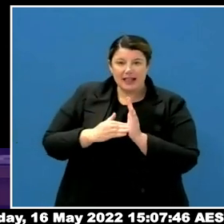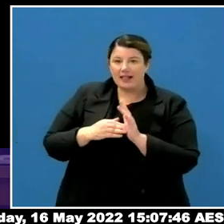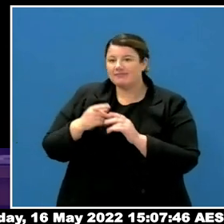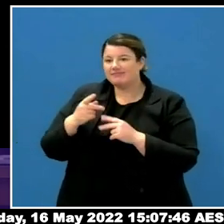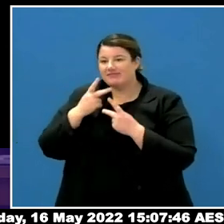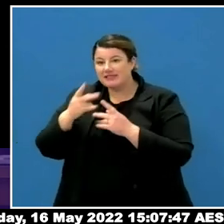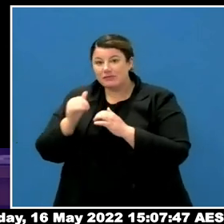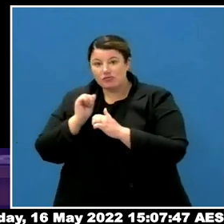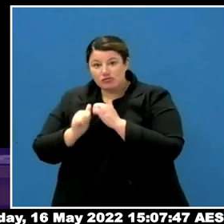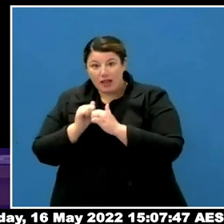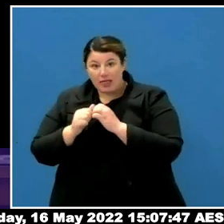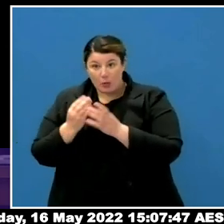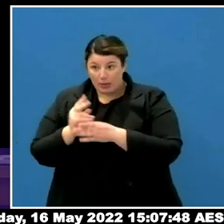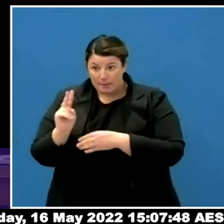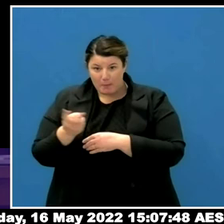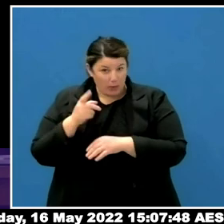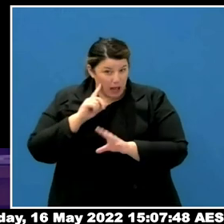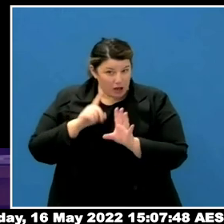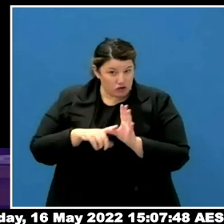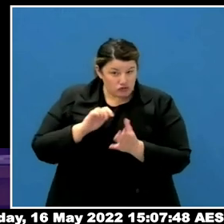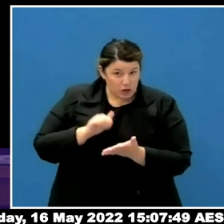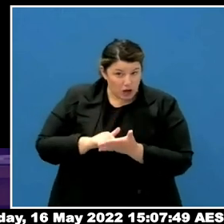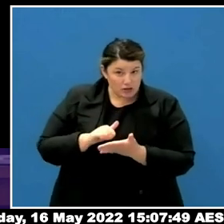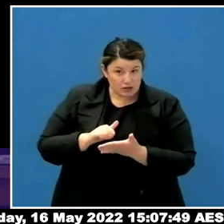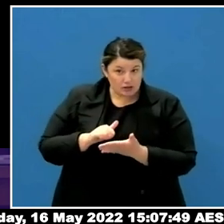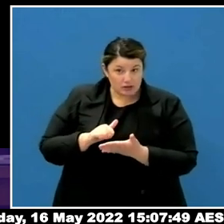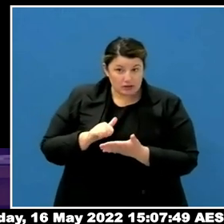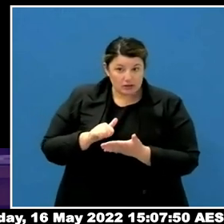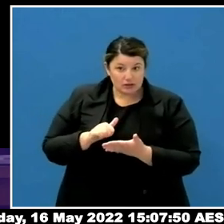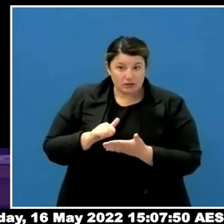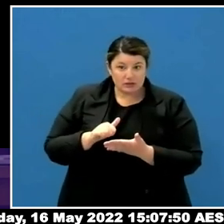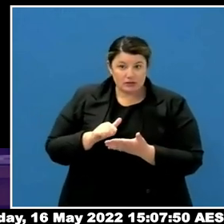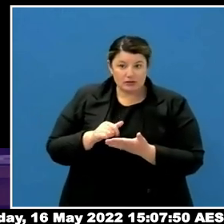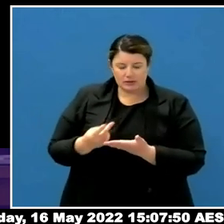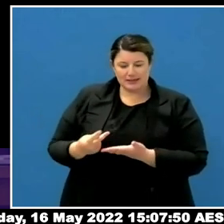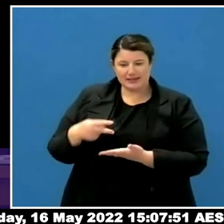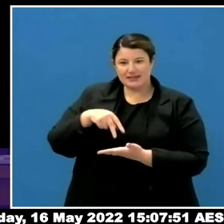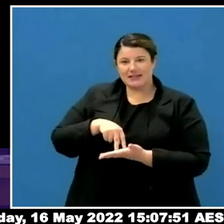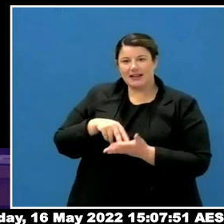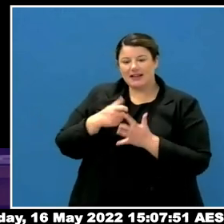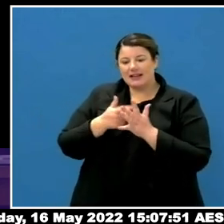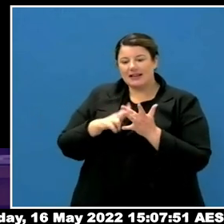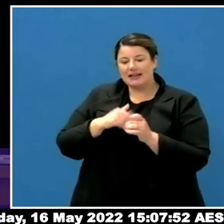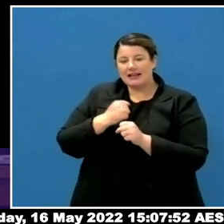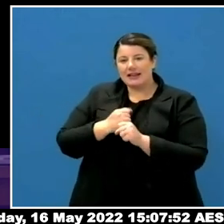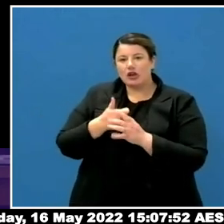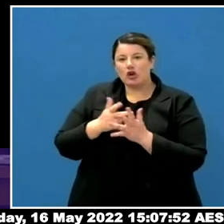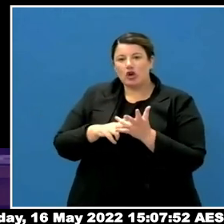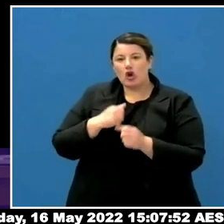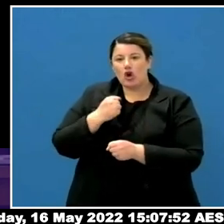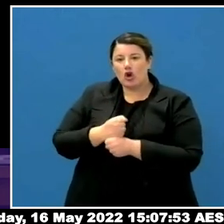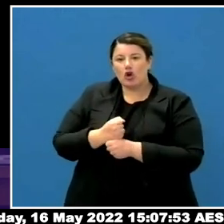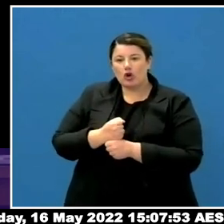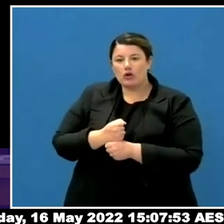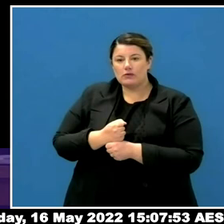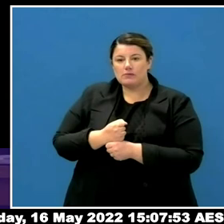Not that - MR FOGARTY: The one standing in front of King Kong outside Weta Workshop? SUZIE: No, that was two years ago, I think.